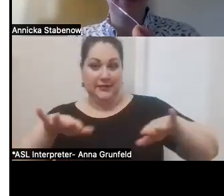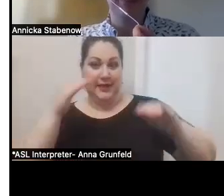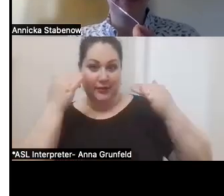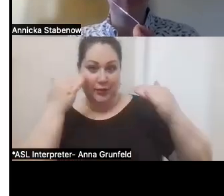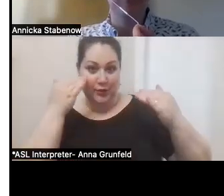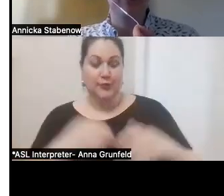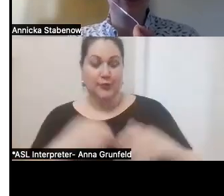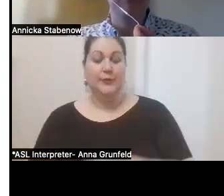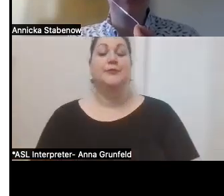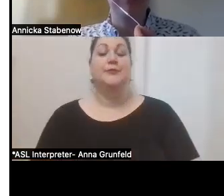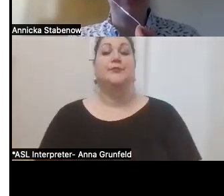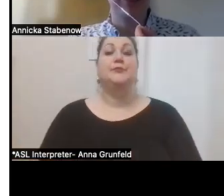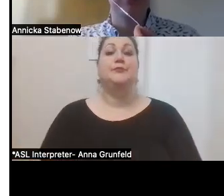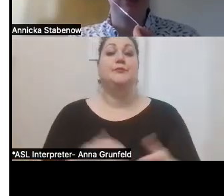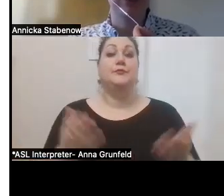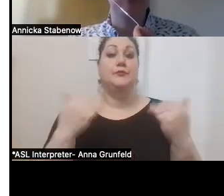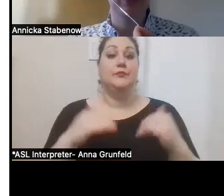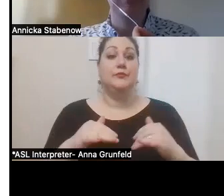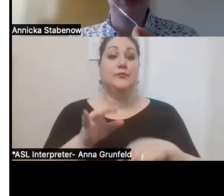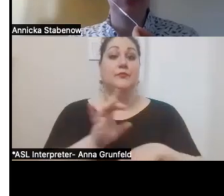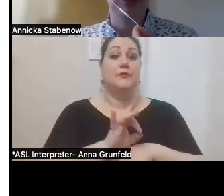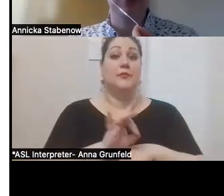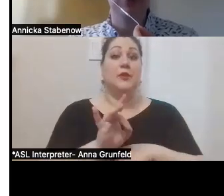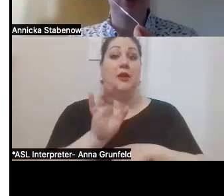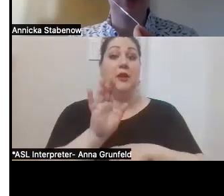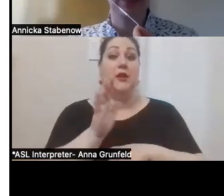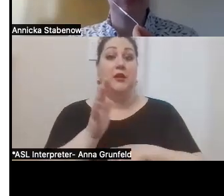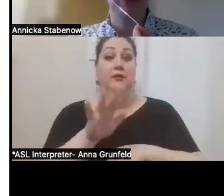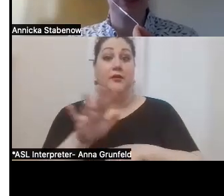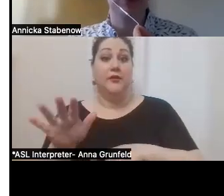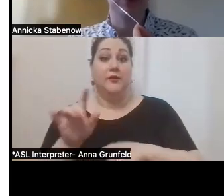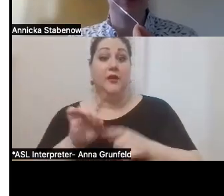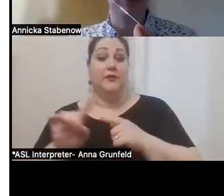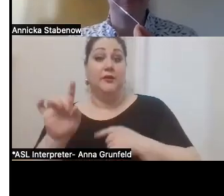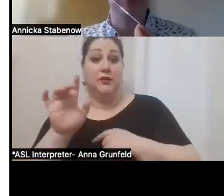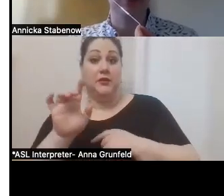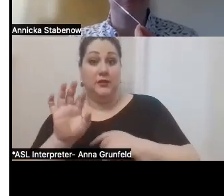And from a 55 to nine, we have an introduction to our keynote speaker, Dr. Kevin Stoddard.